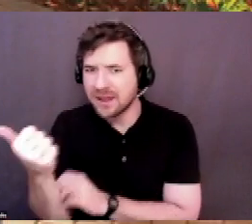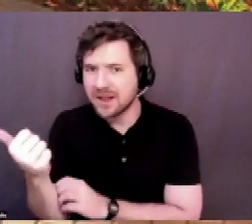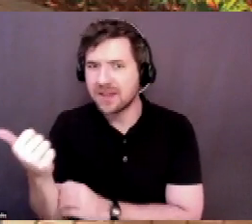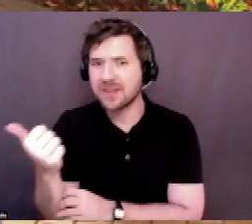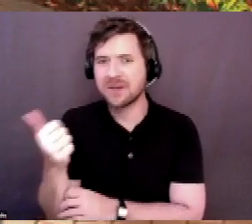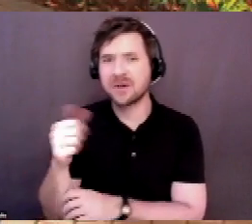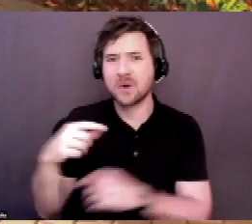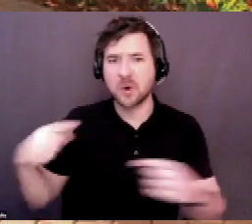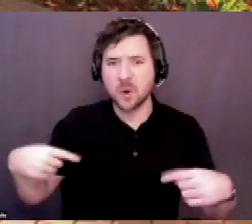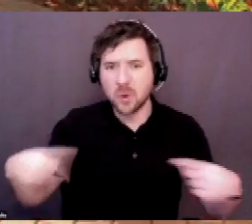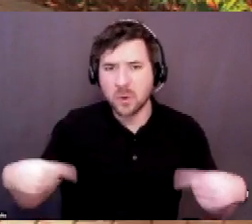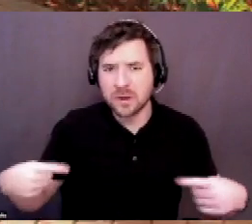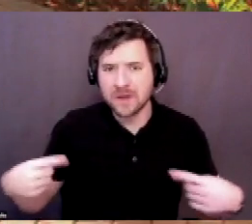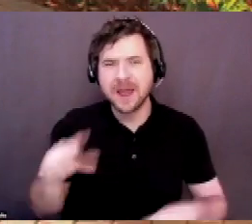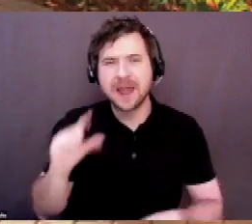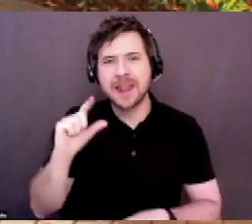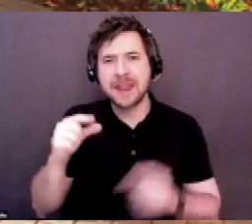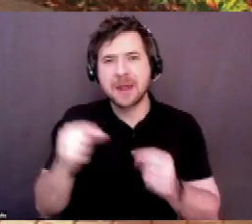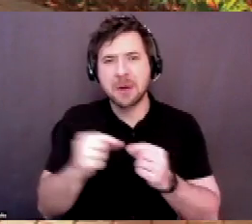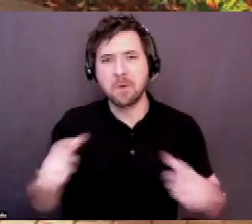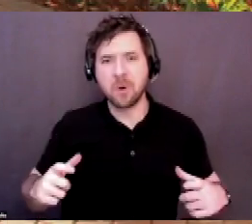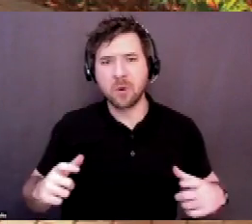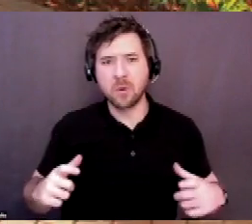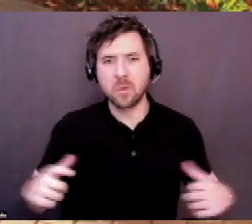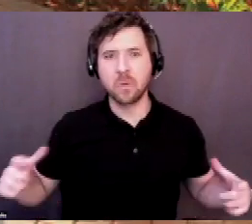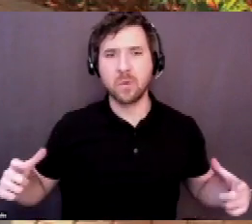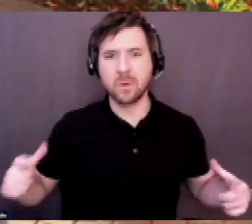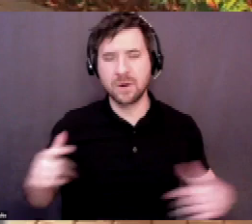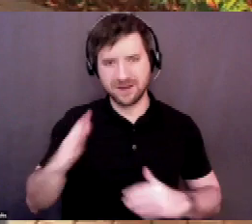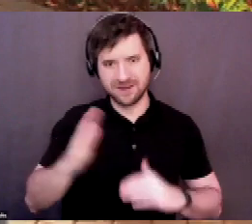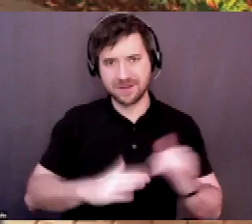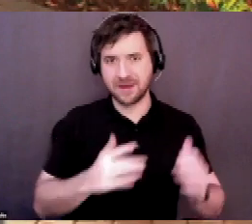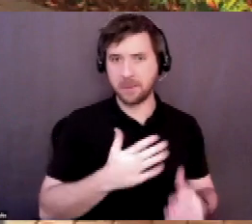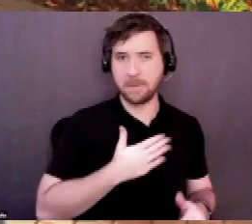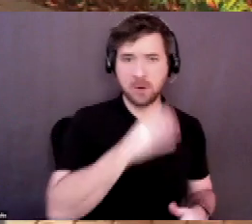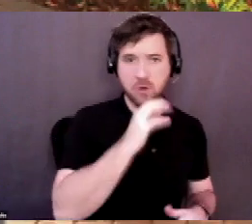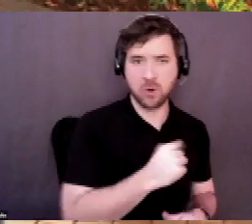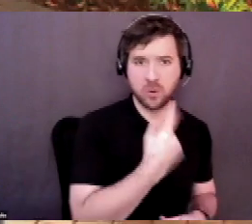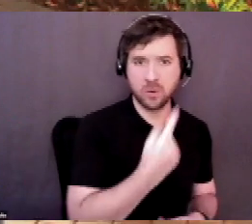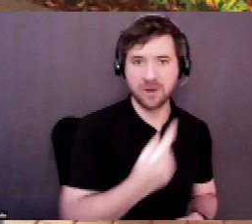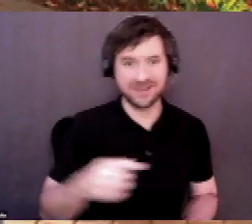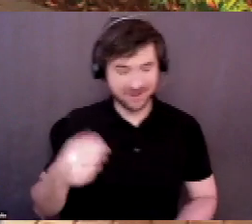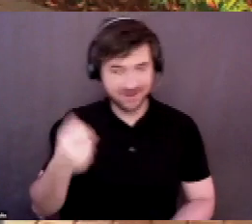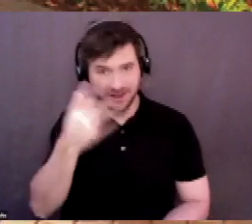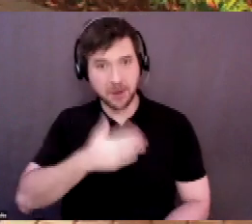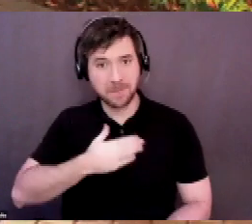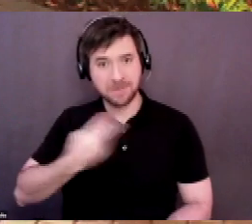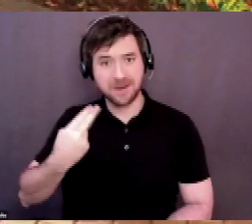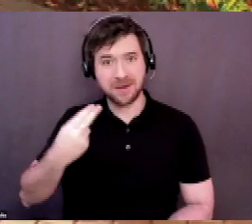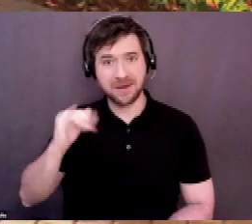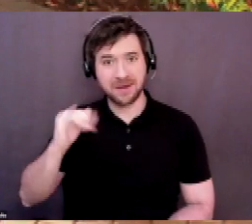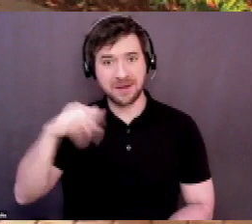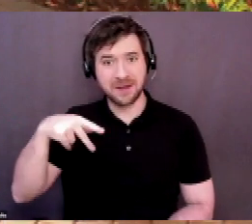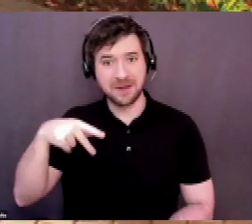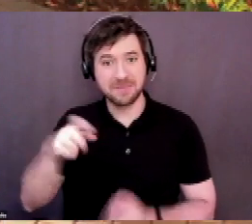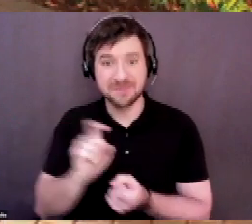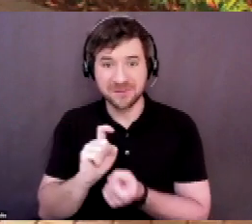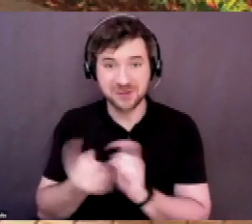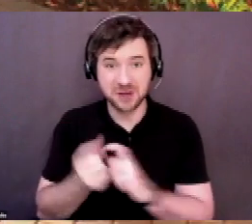the one I had because my hips had changed. And I actually found a spare wheelchair through